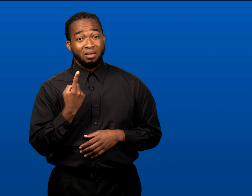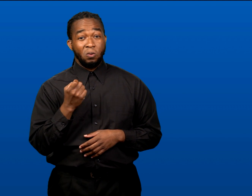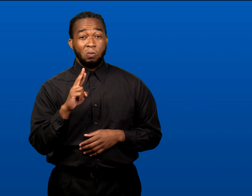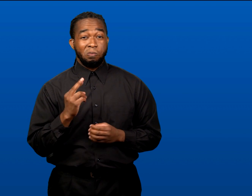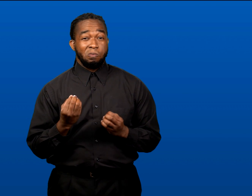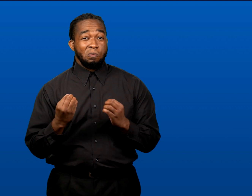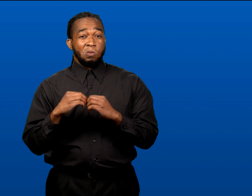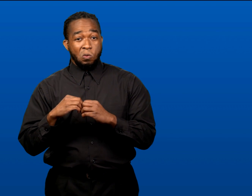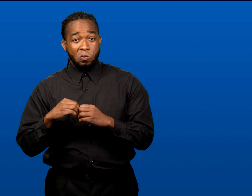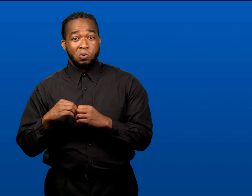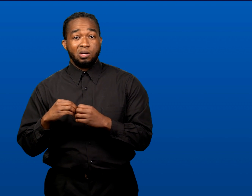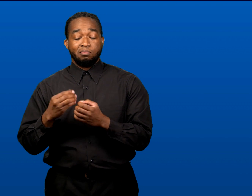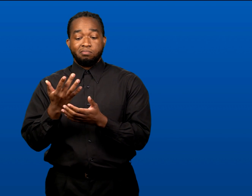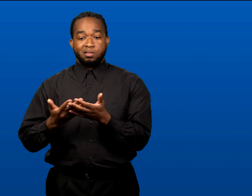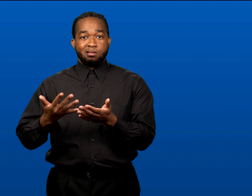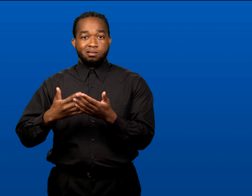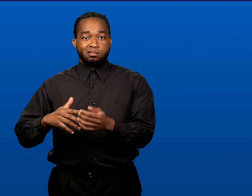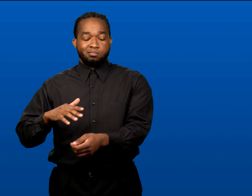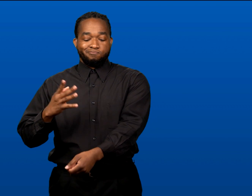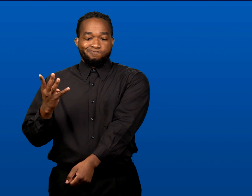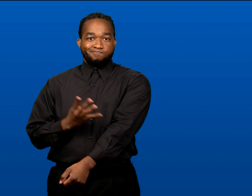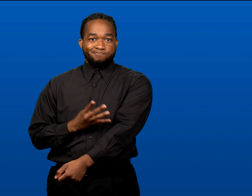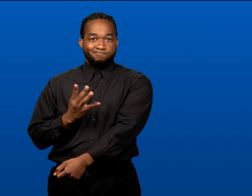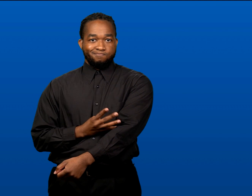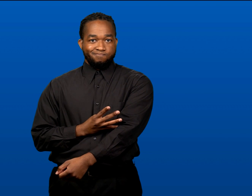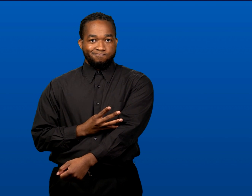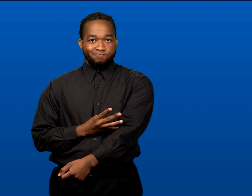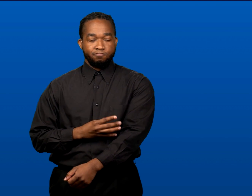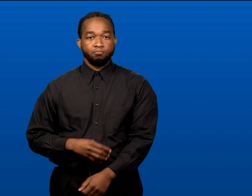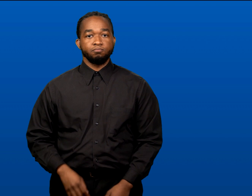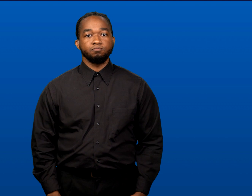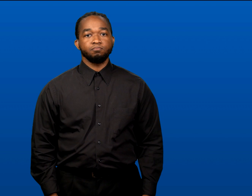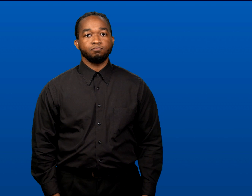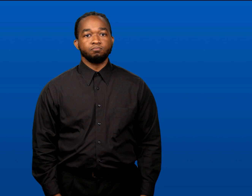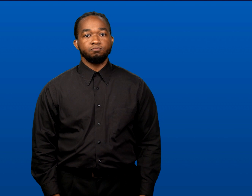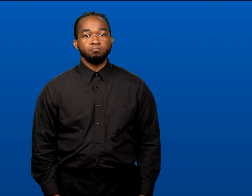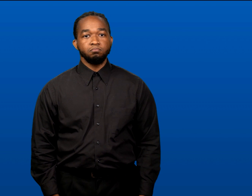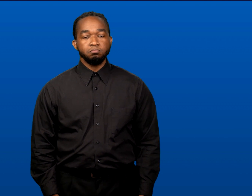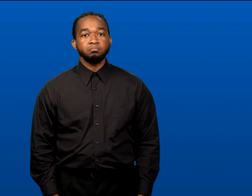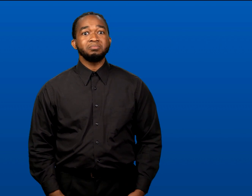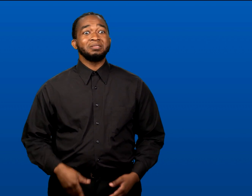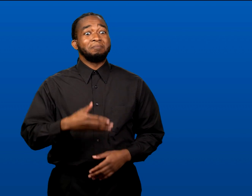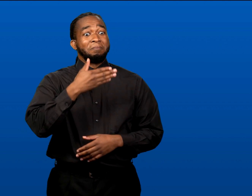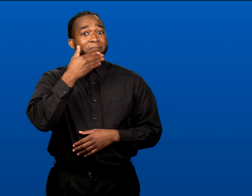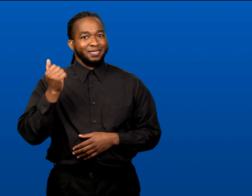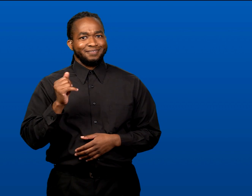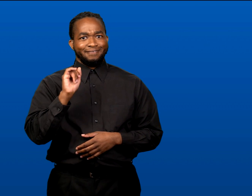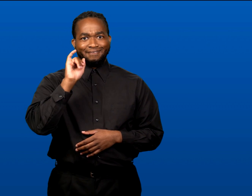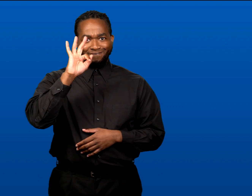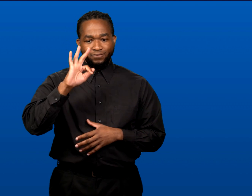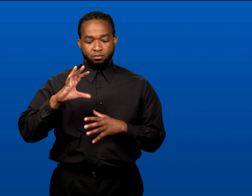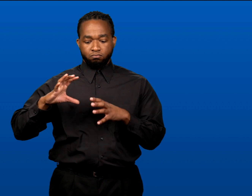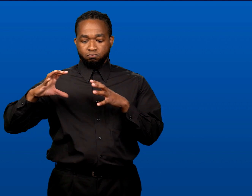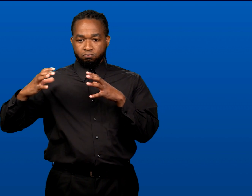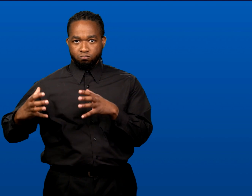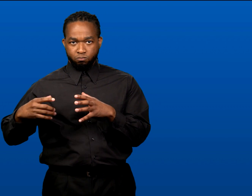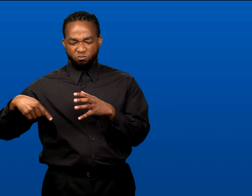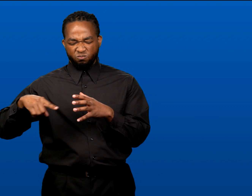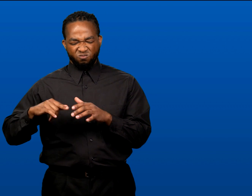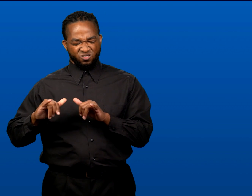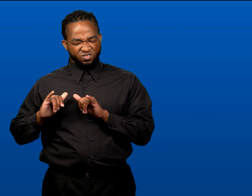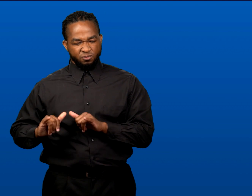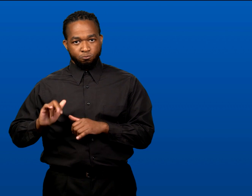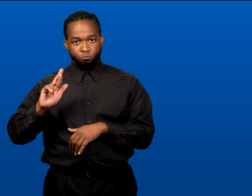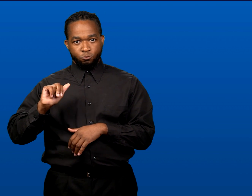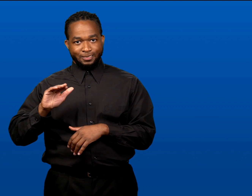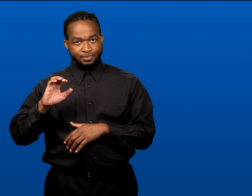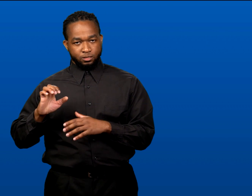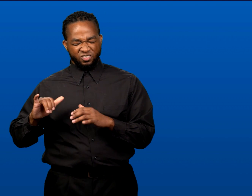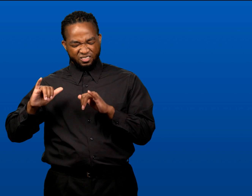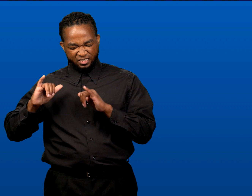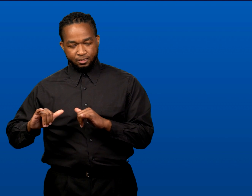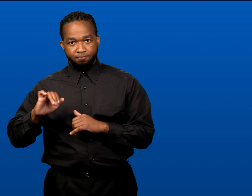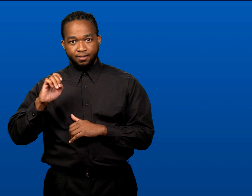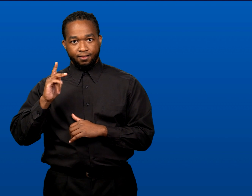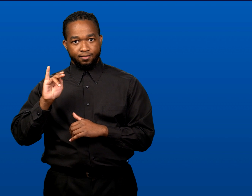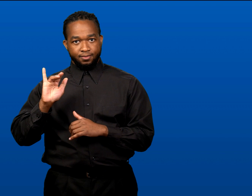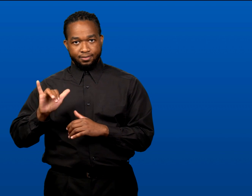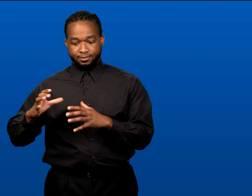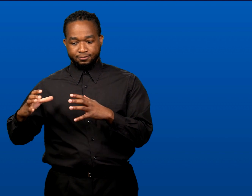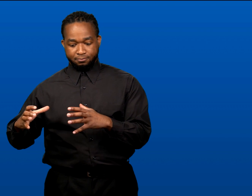need one or more blood transfusions. It's best if the donated blood is from someone